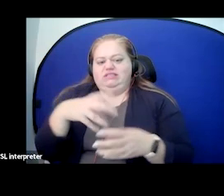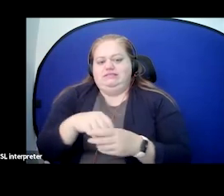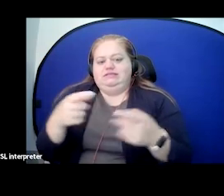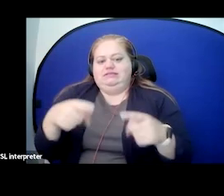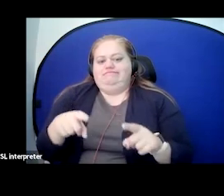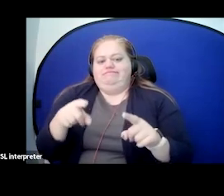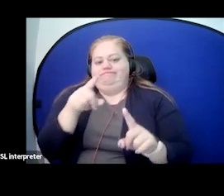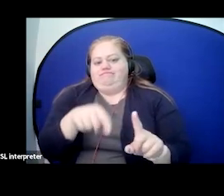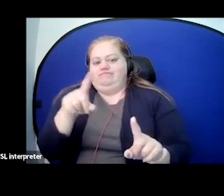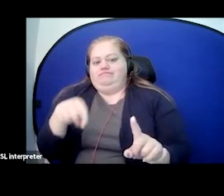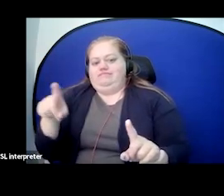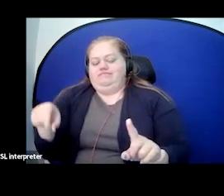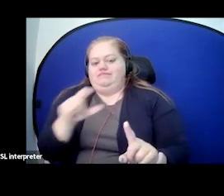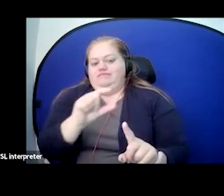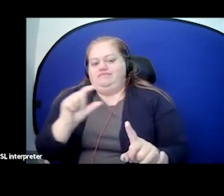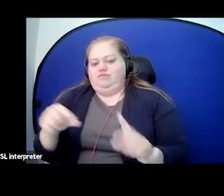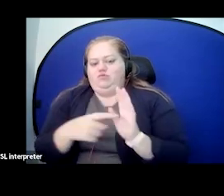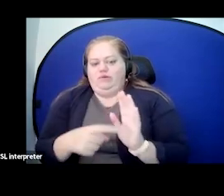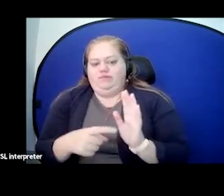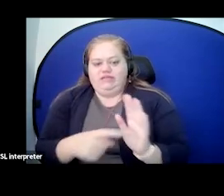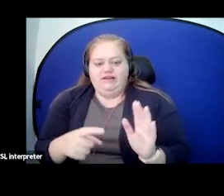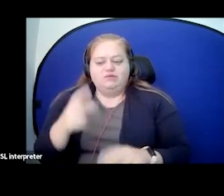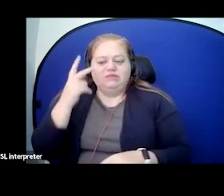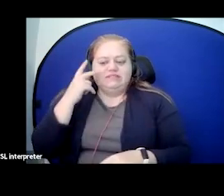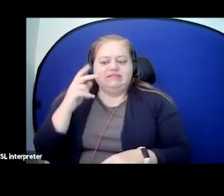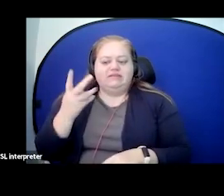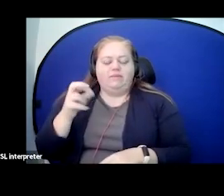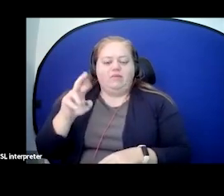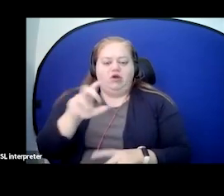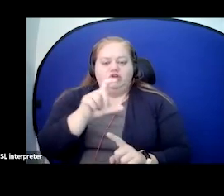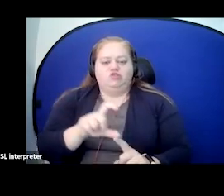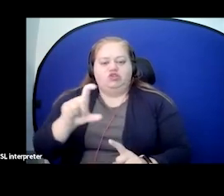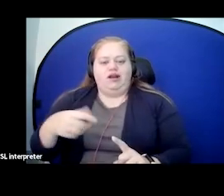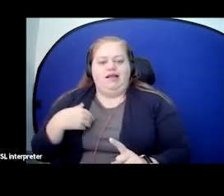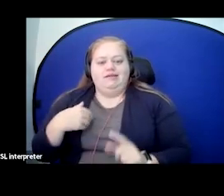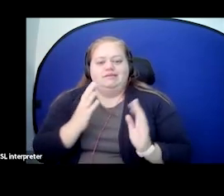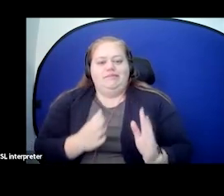So it mentions that the bar chart has these distinct patterns and colors,